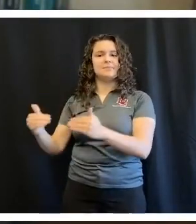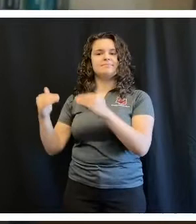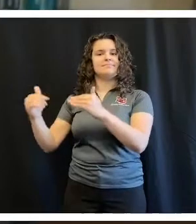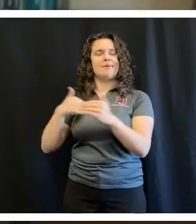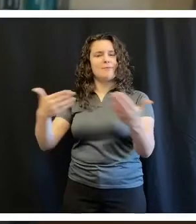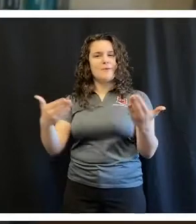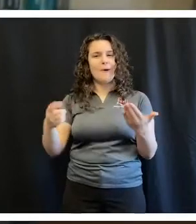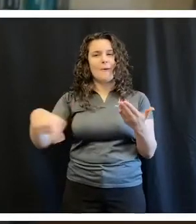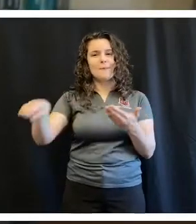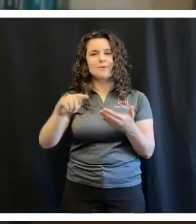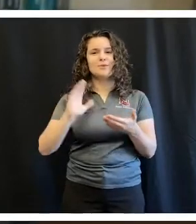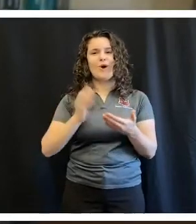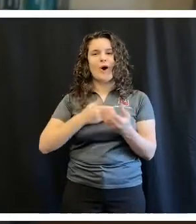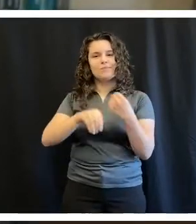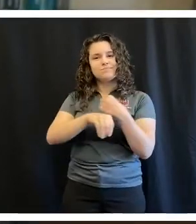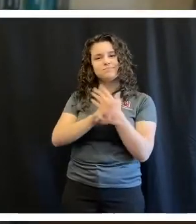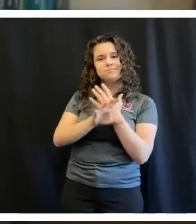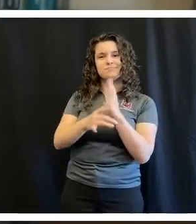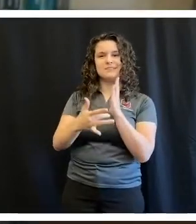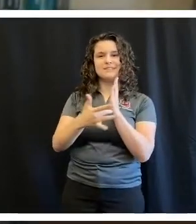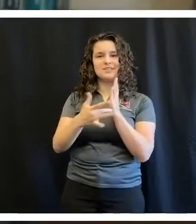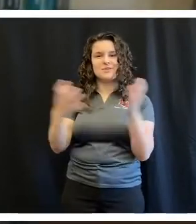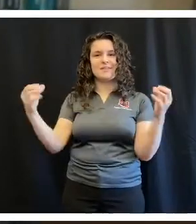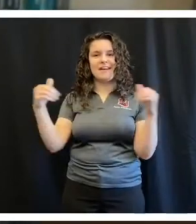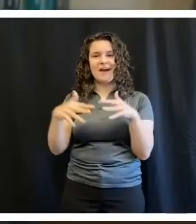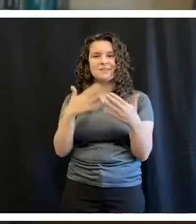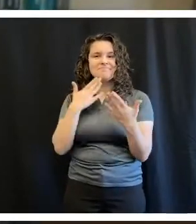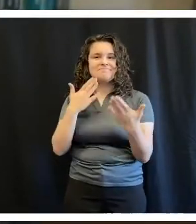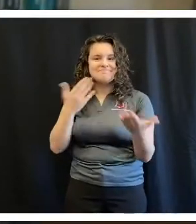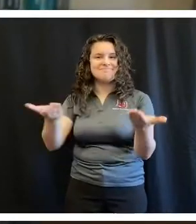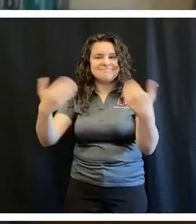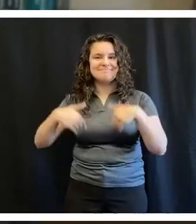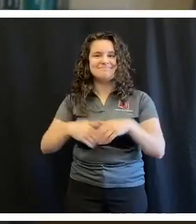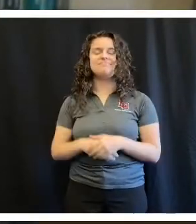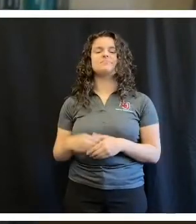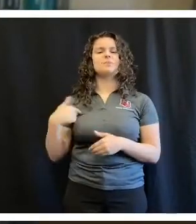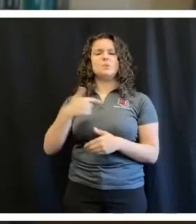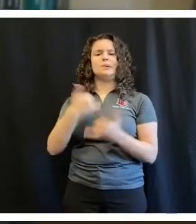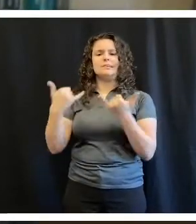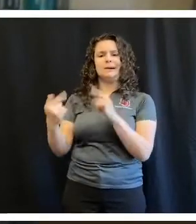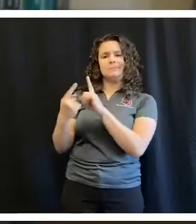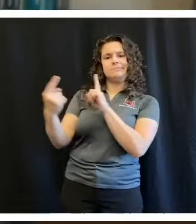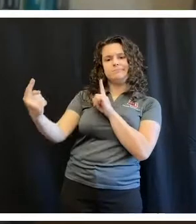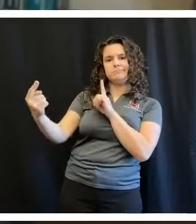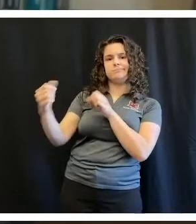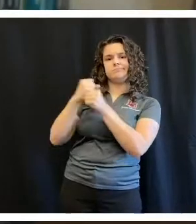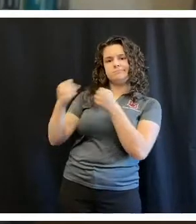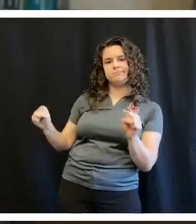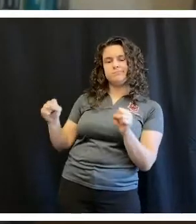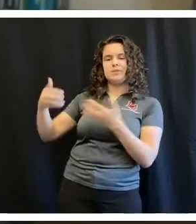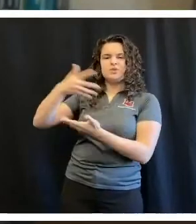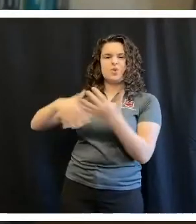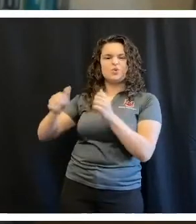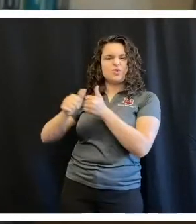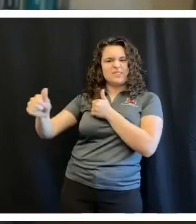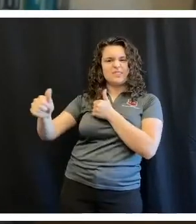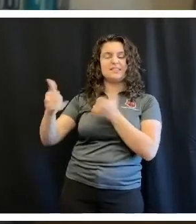Since we're practicing social distancing, we started this program to bring our Lamar University communities together to lean on the social bounds